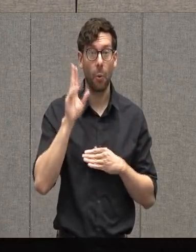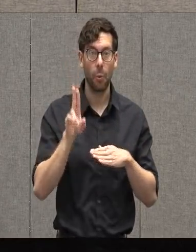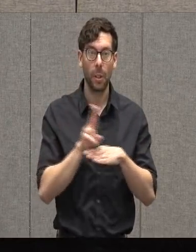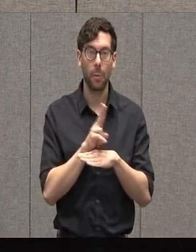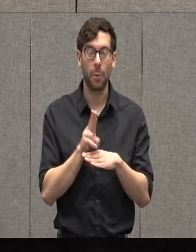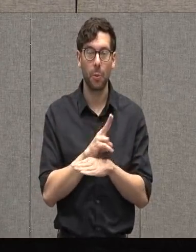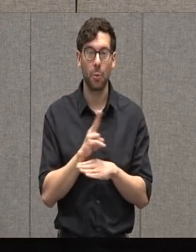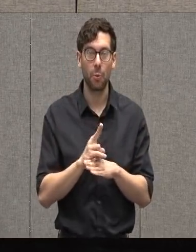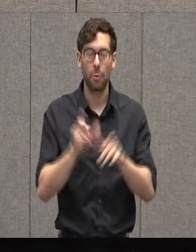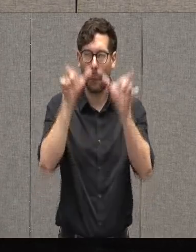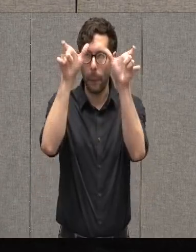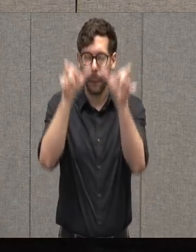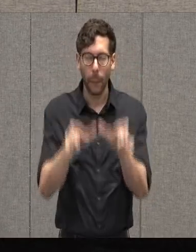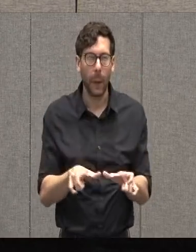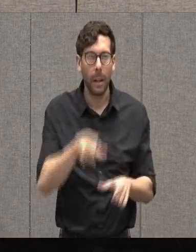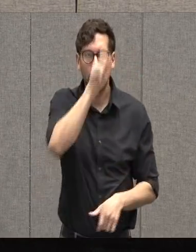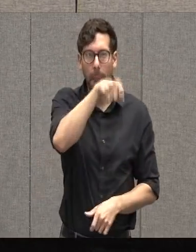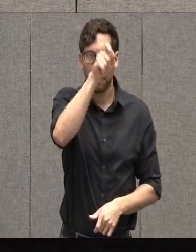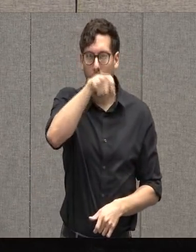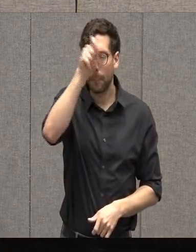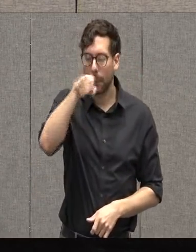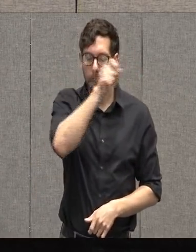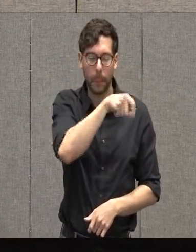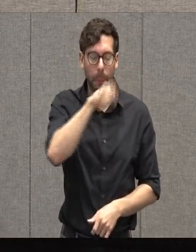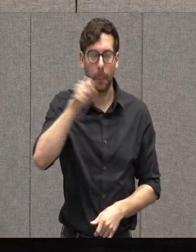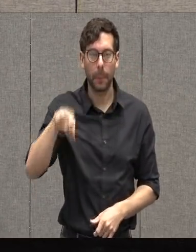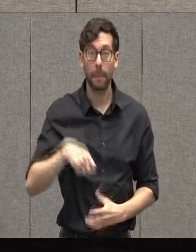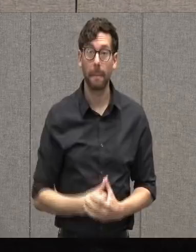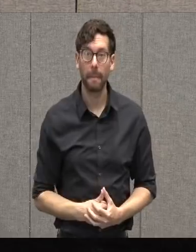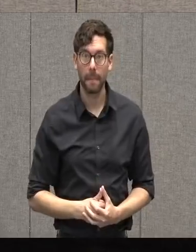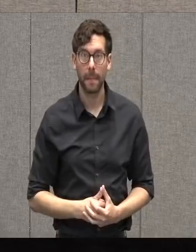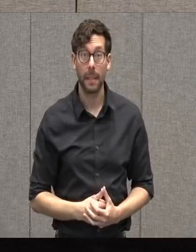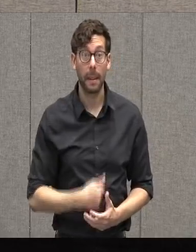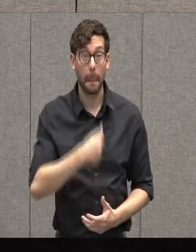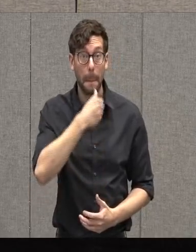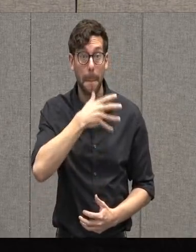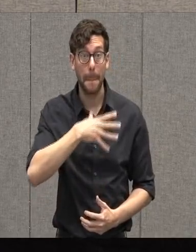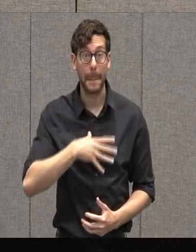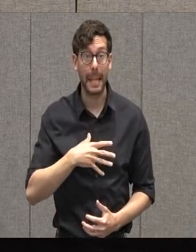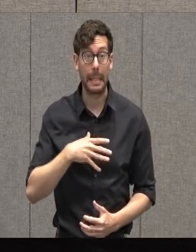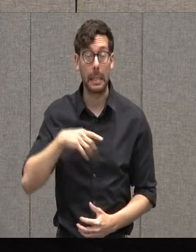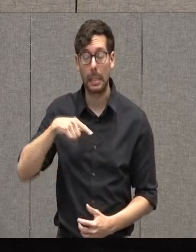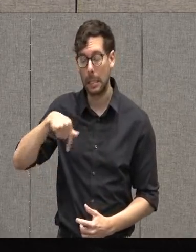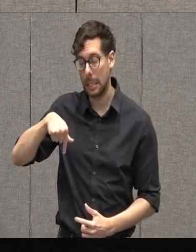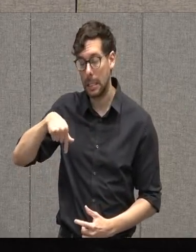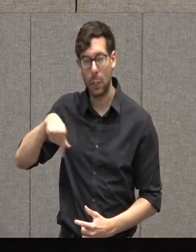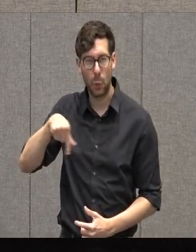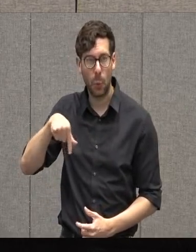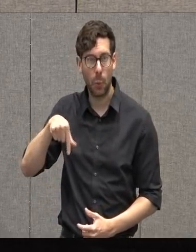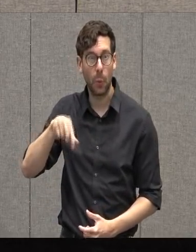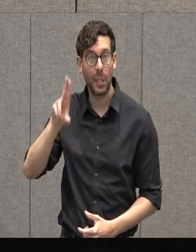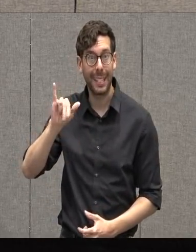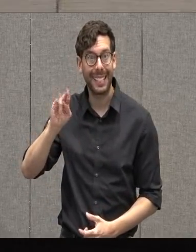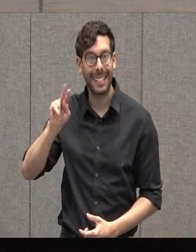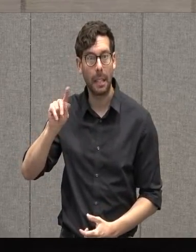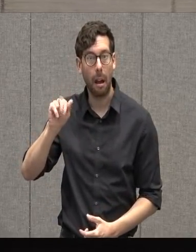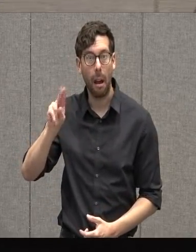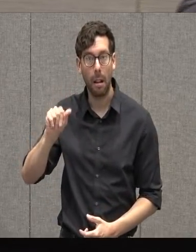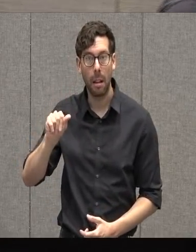So, Miss, sorry Miss Quintana was talking about tally marks here,